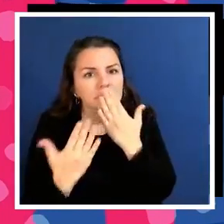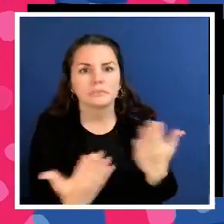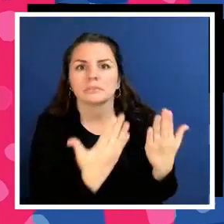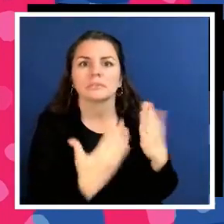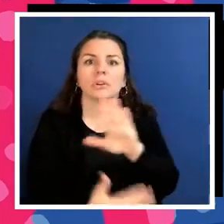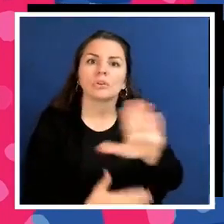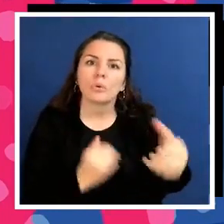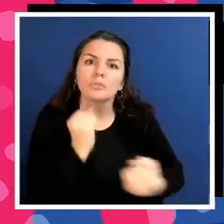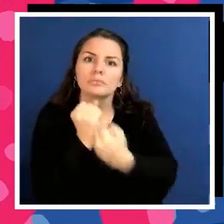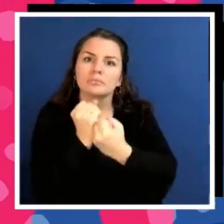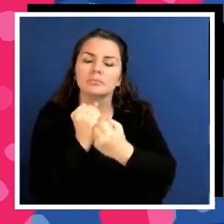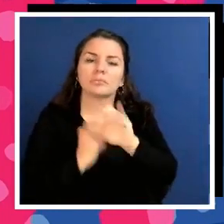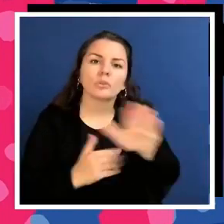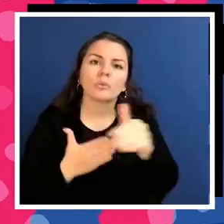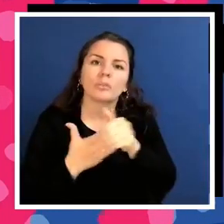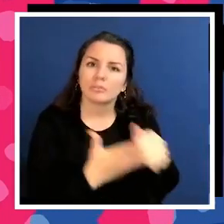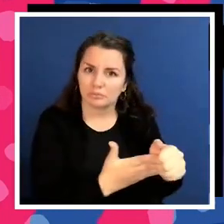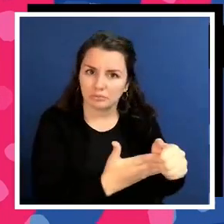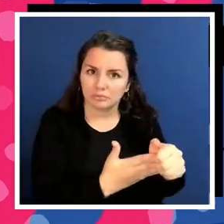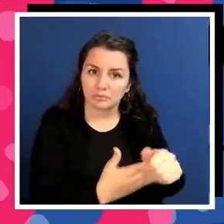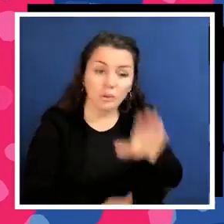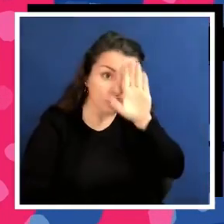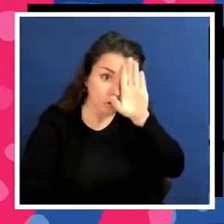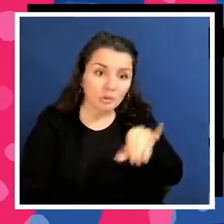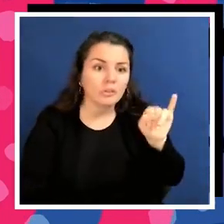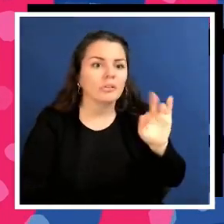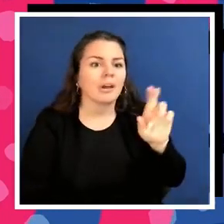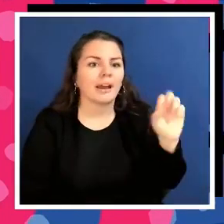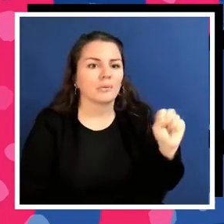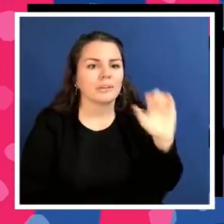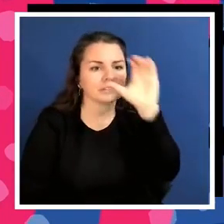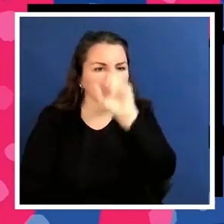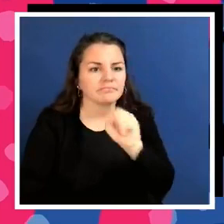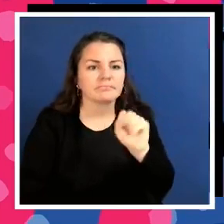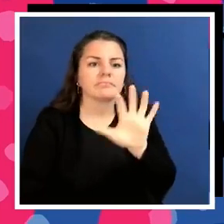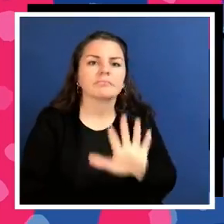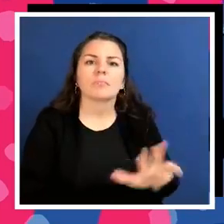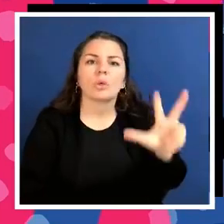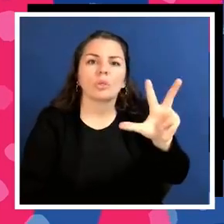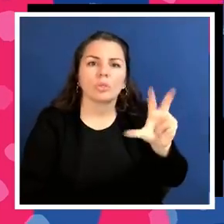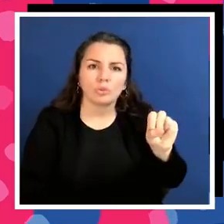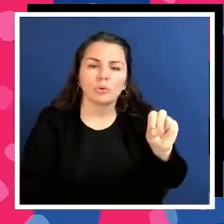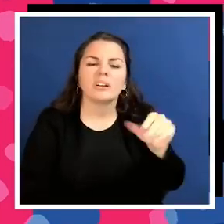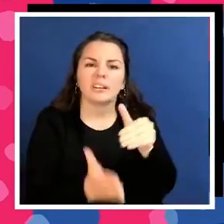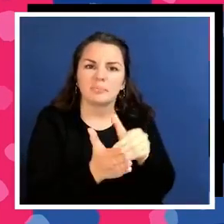ON BEHALF OF PRESIDENT JOE BIDEN AND MYSELF, THANK YOU FOR